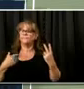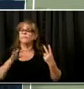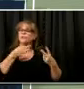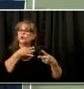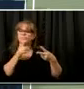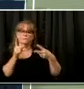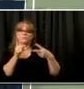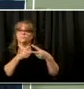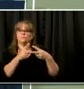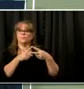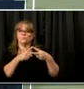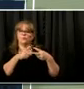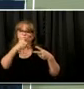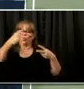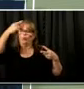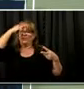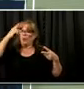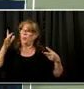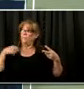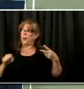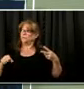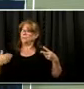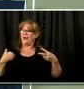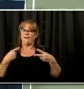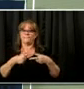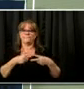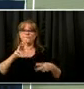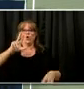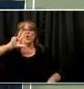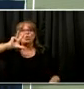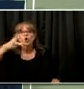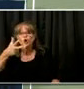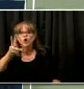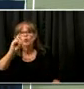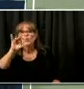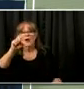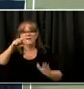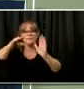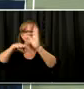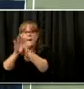peaked and the second is what would you say um to those special needs parents many of whom at